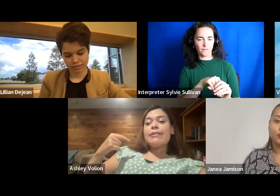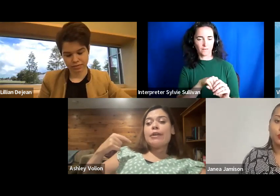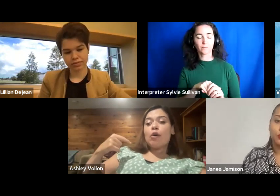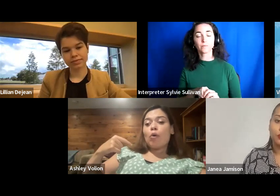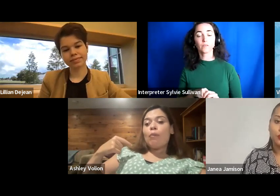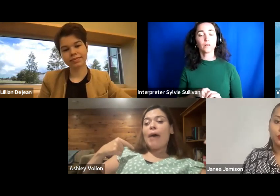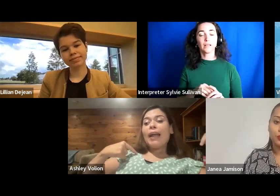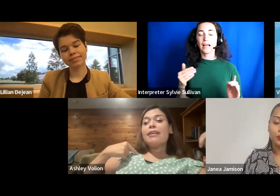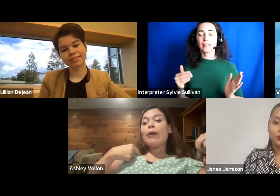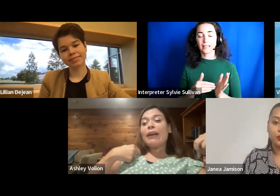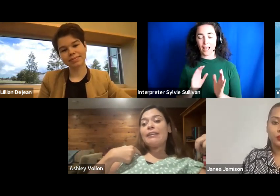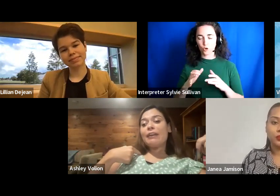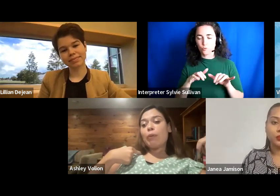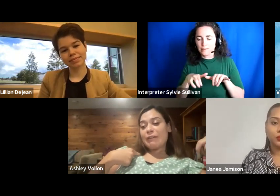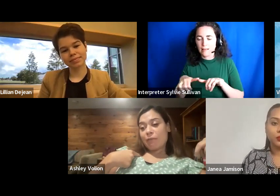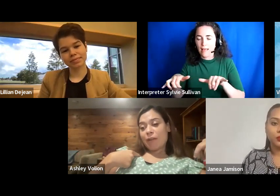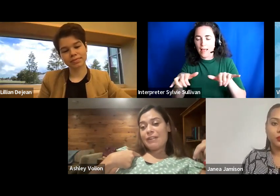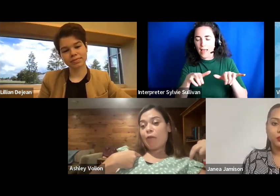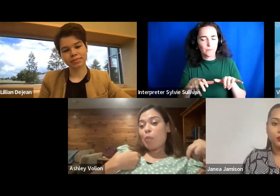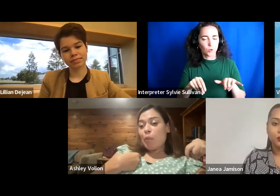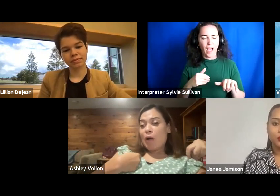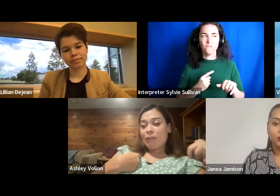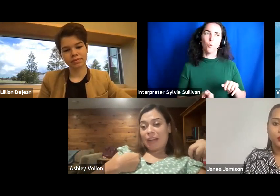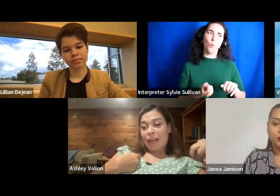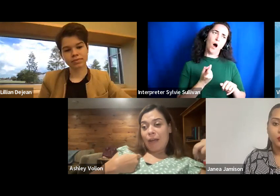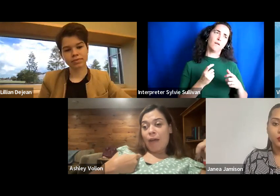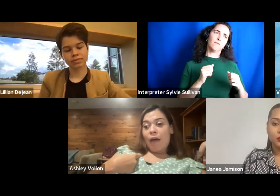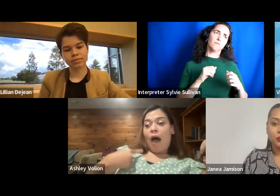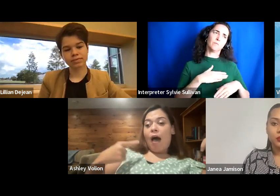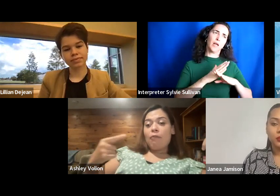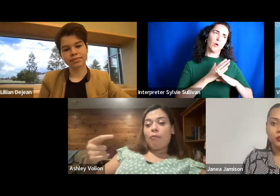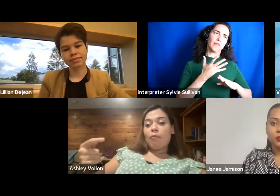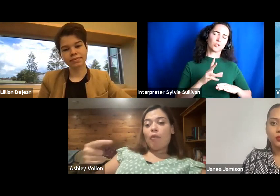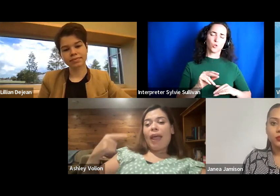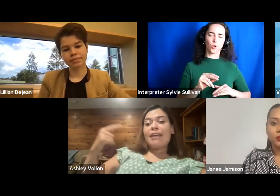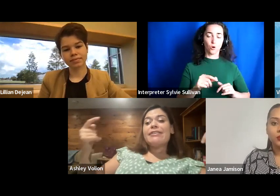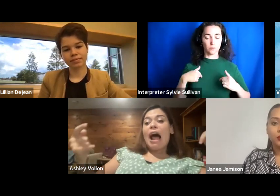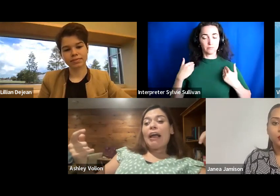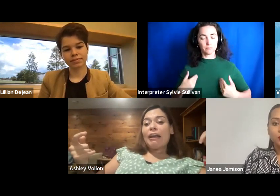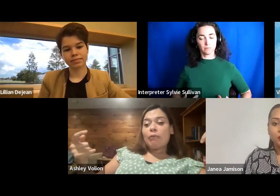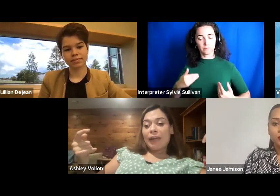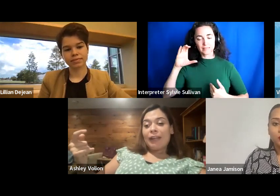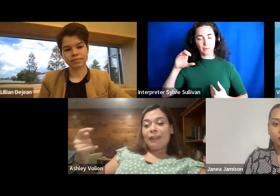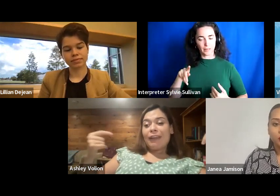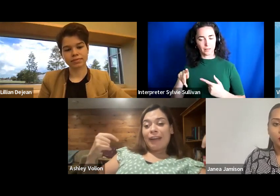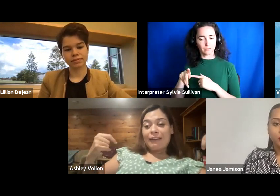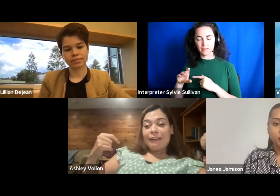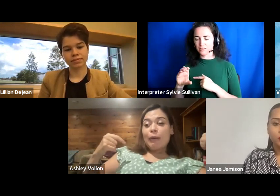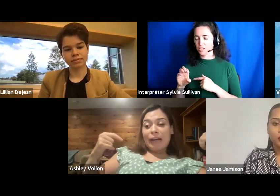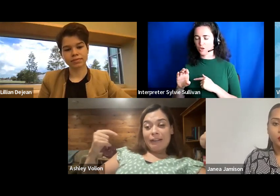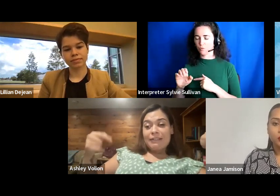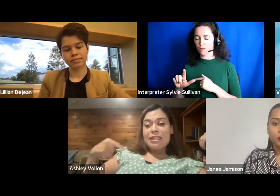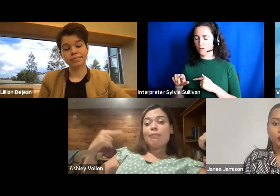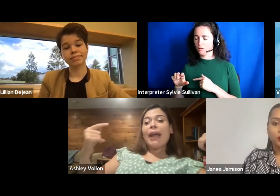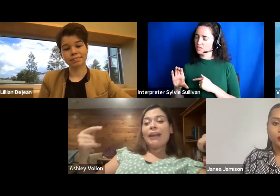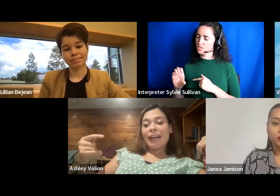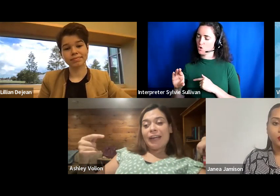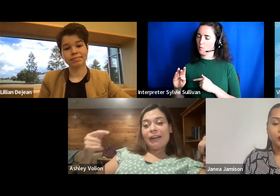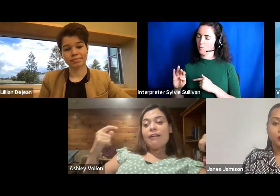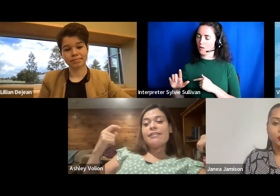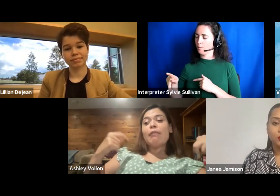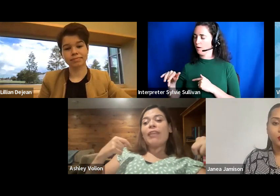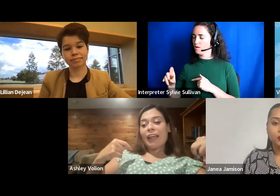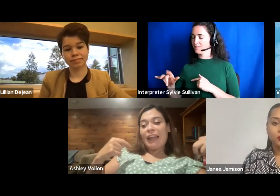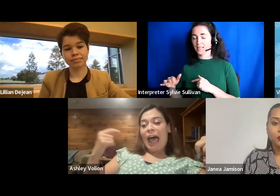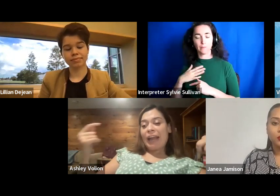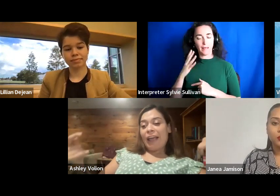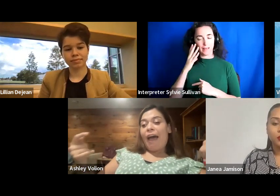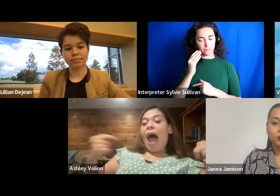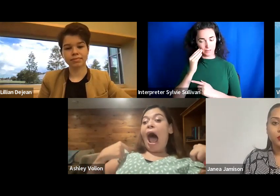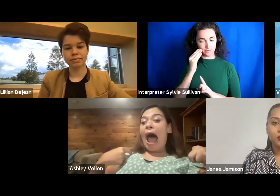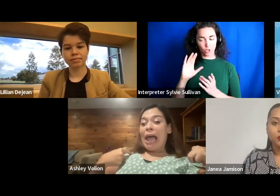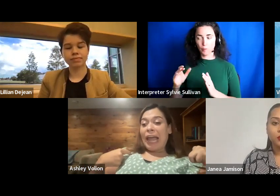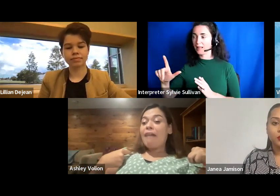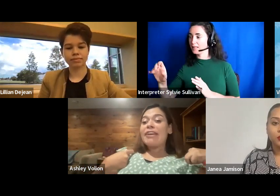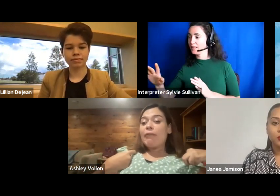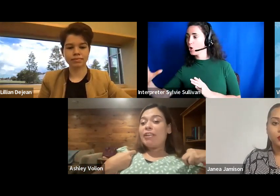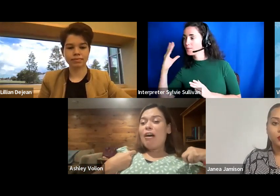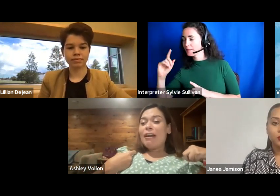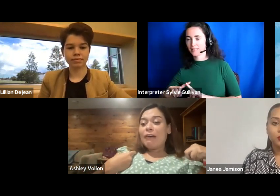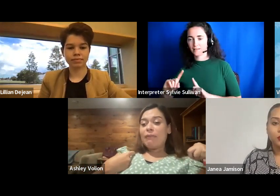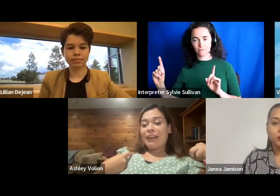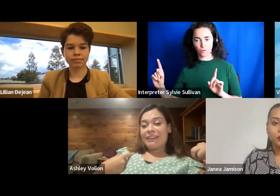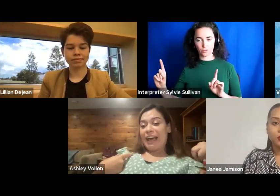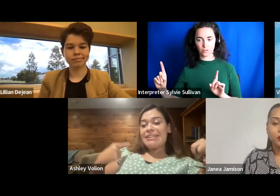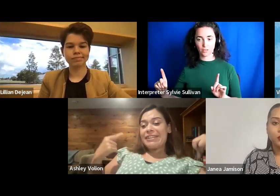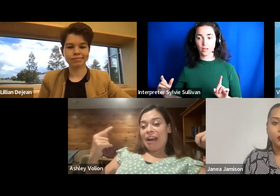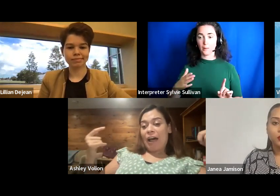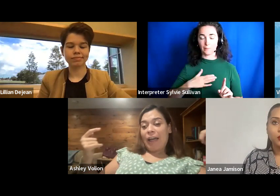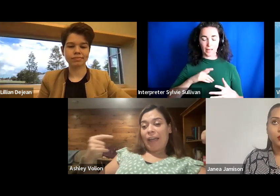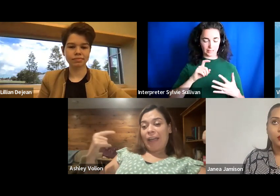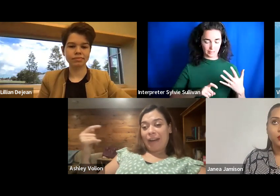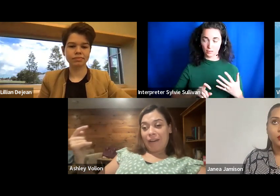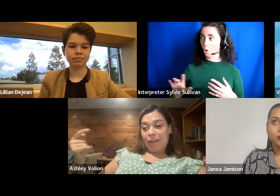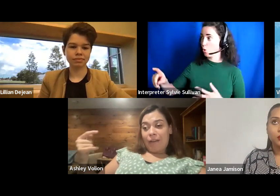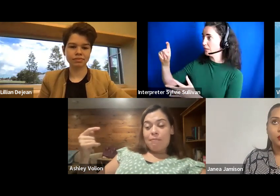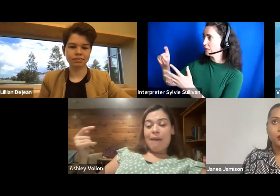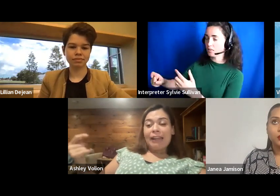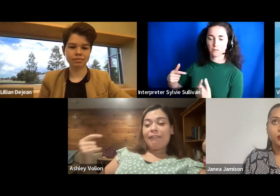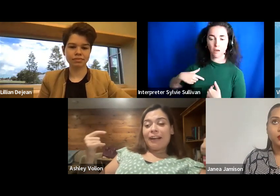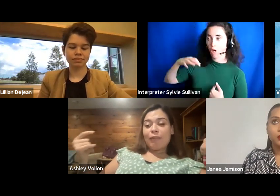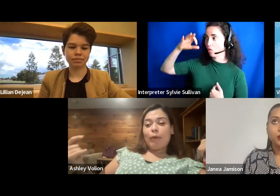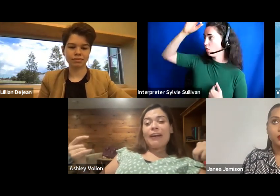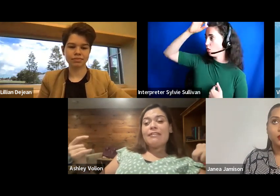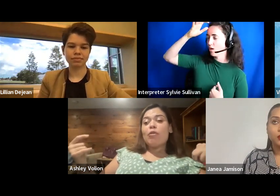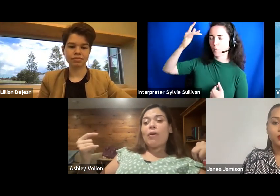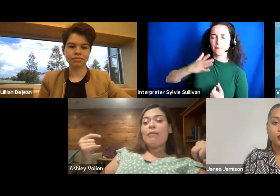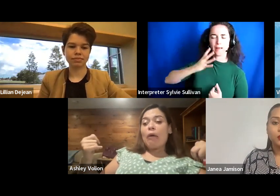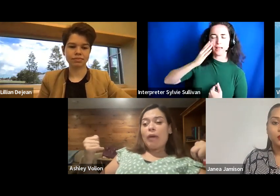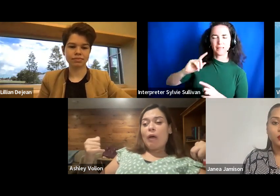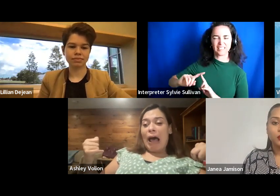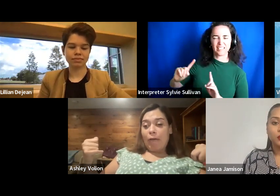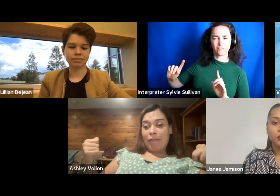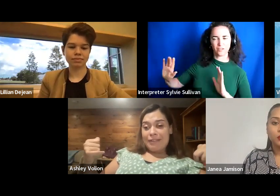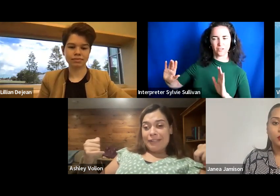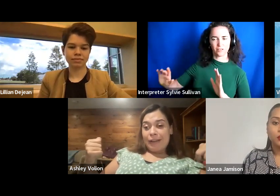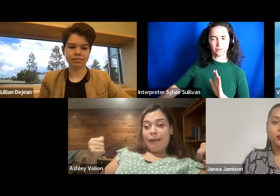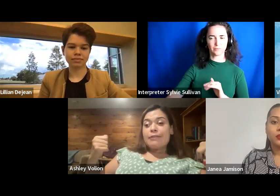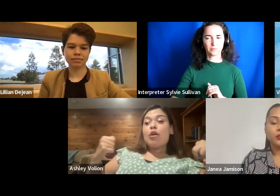So my experience of the person with our is not gonna be Lillian's experience, and she might need something that I have never thought of, because that's not in my living experience or my wheelhouse.